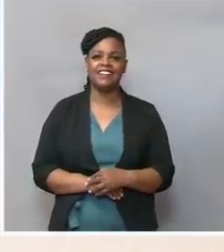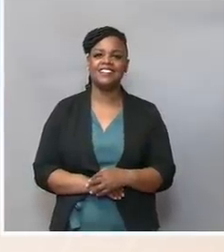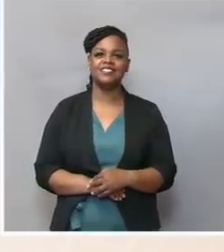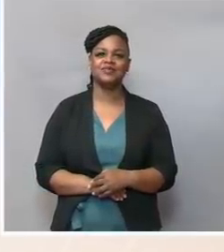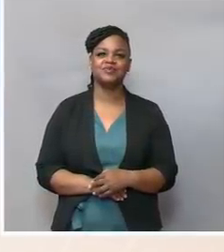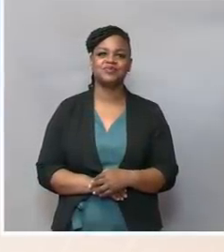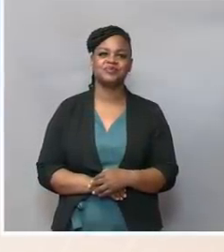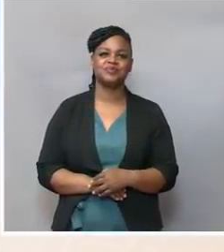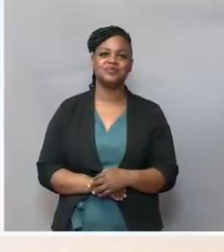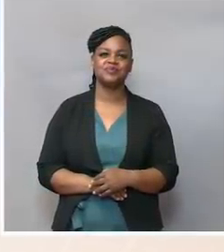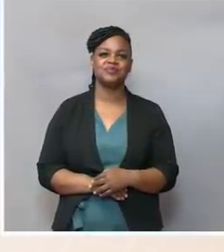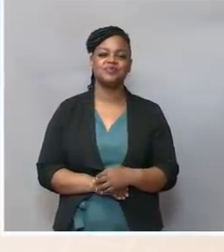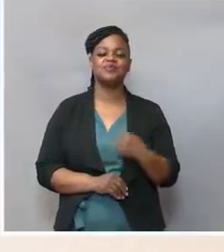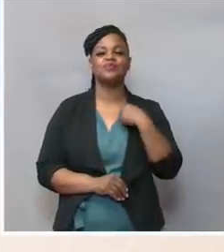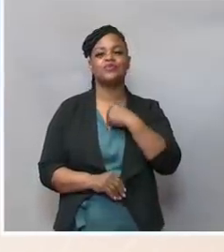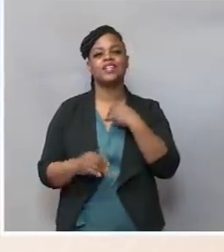we're finishing up a national park week.